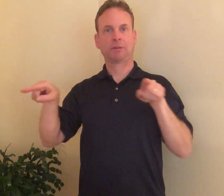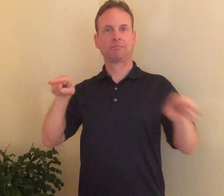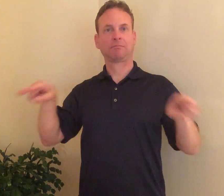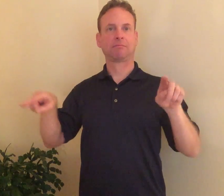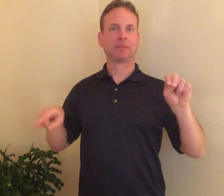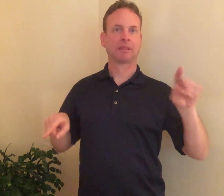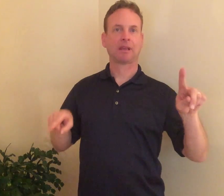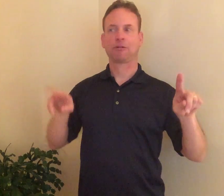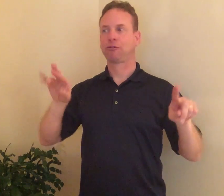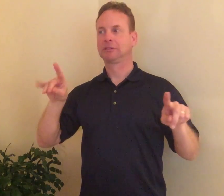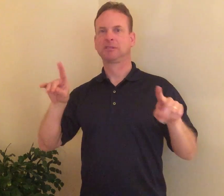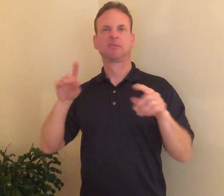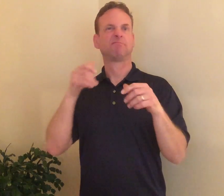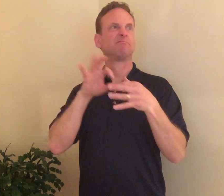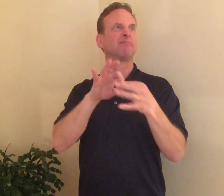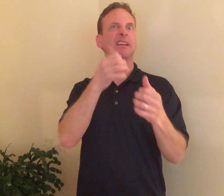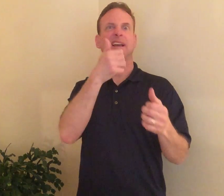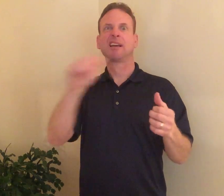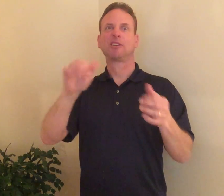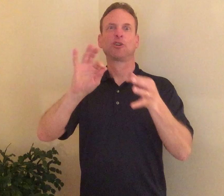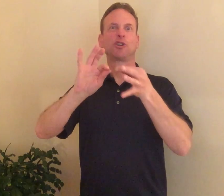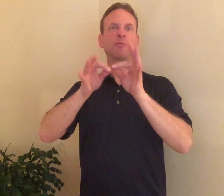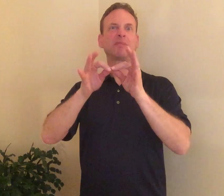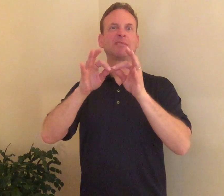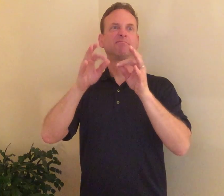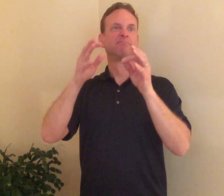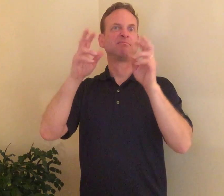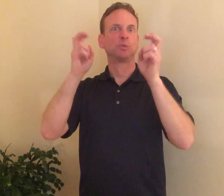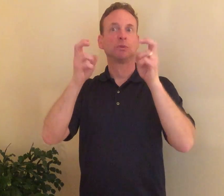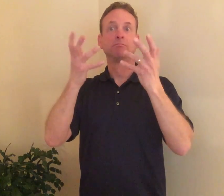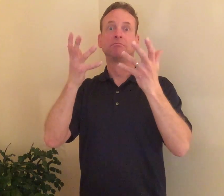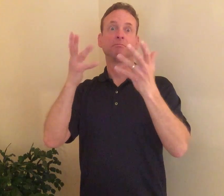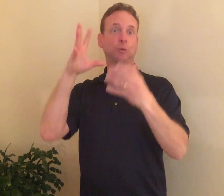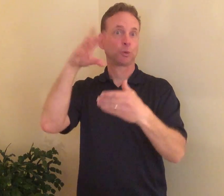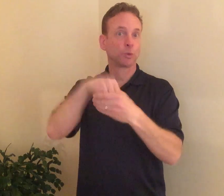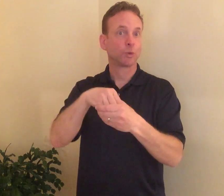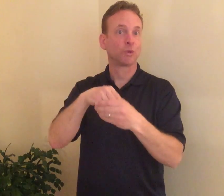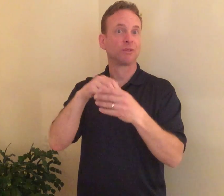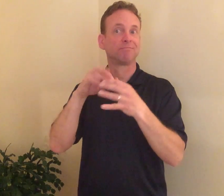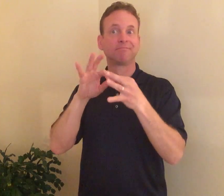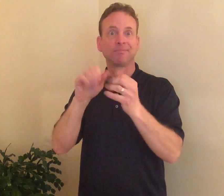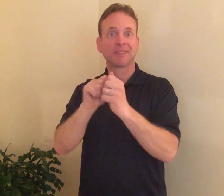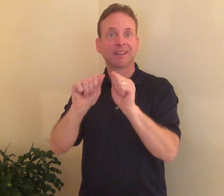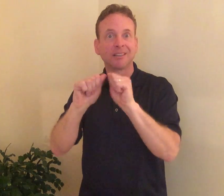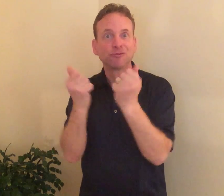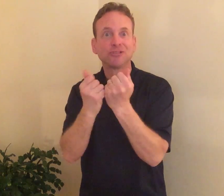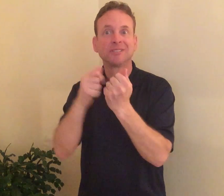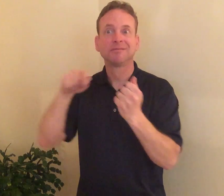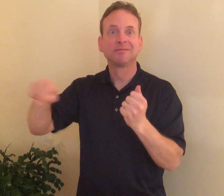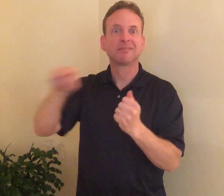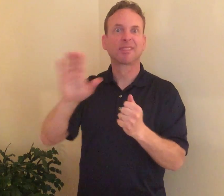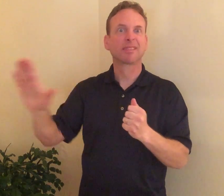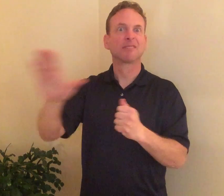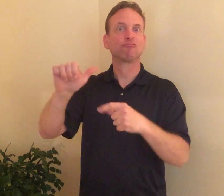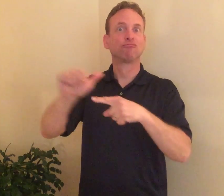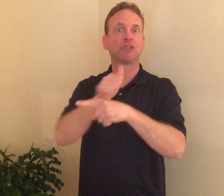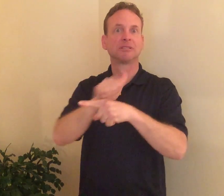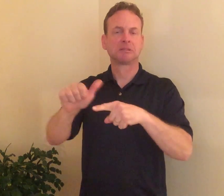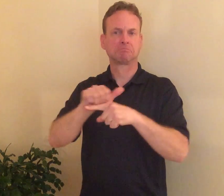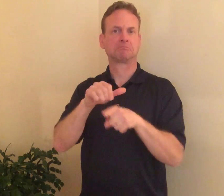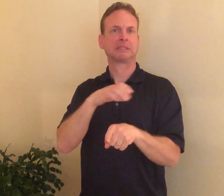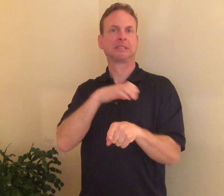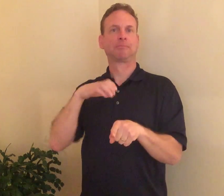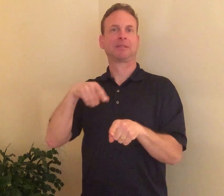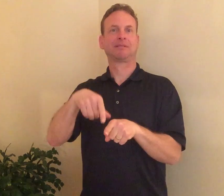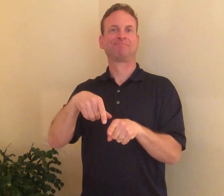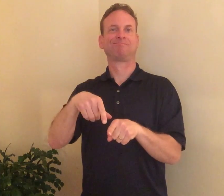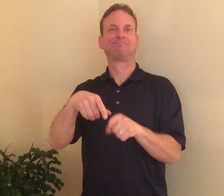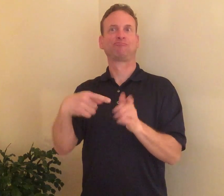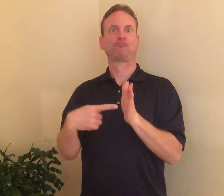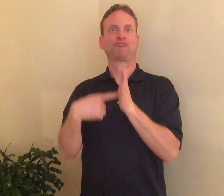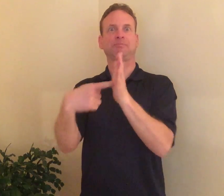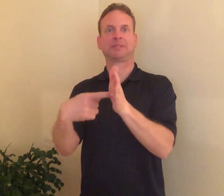RID, including issues with agencies, their practices, the committee would represent both